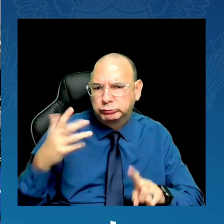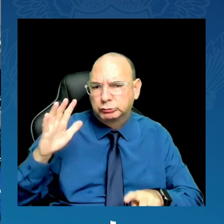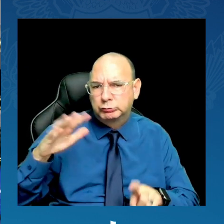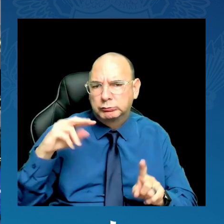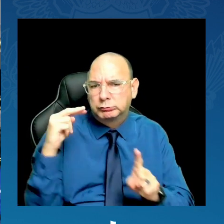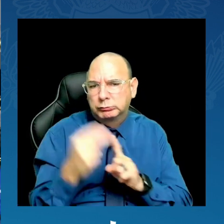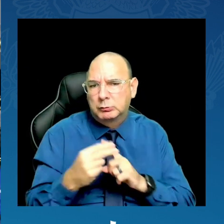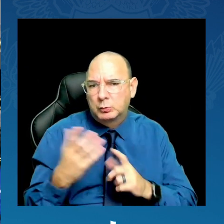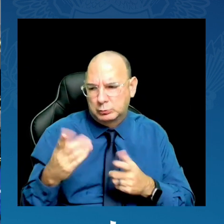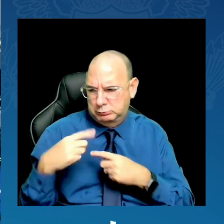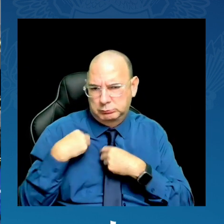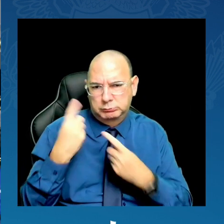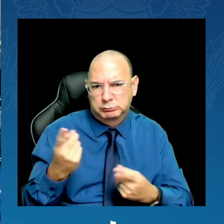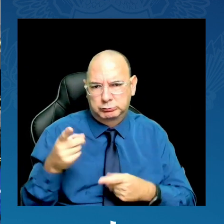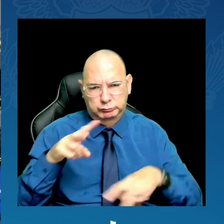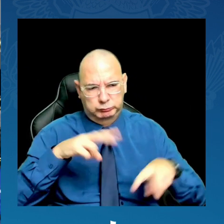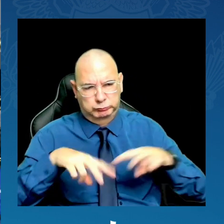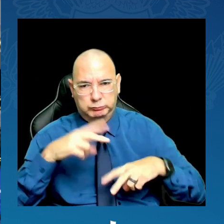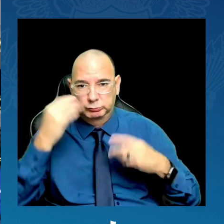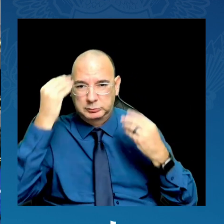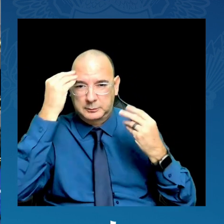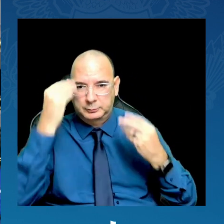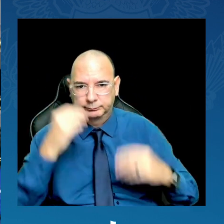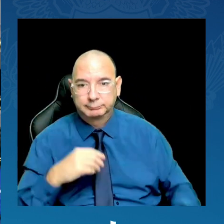of other examples. On the stem cells, for example.